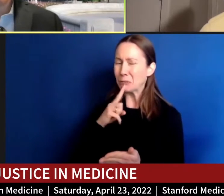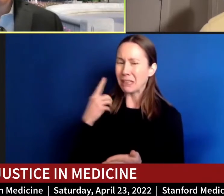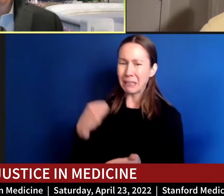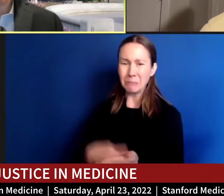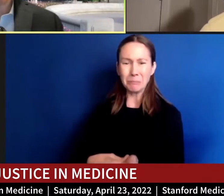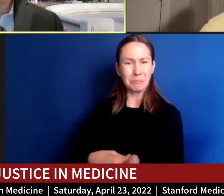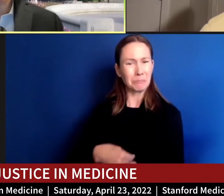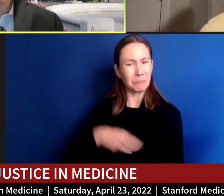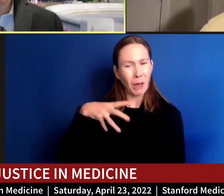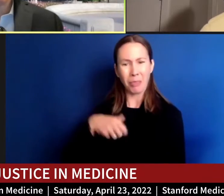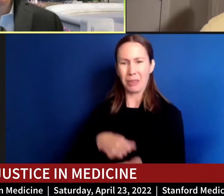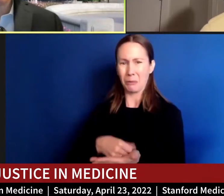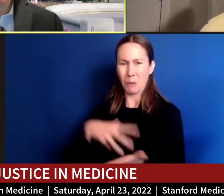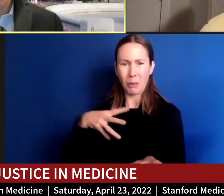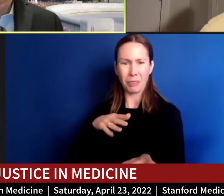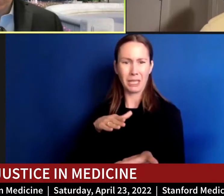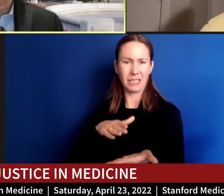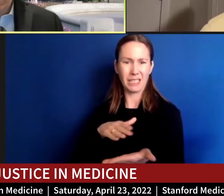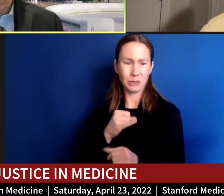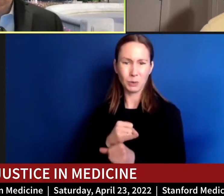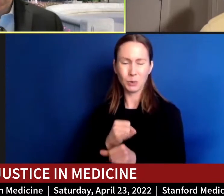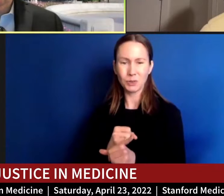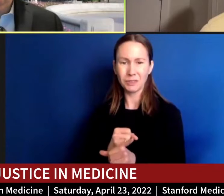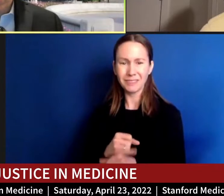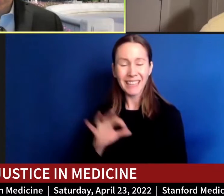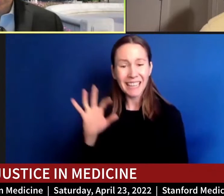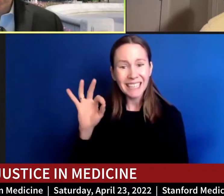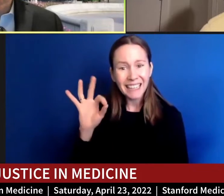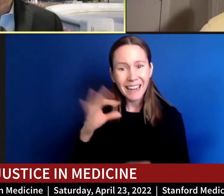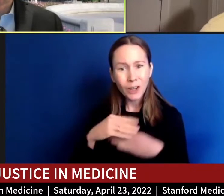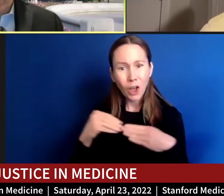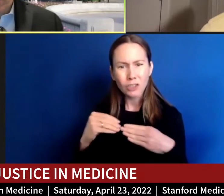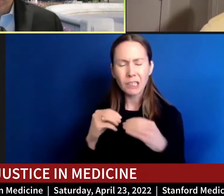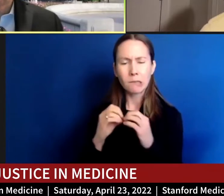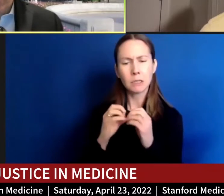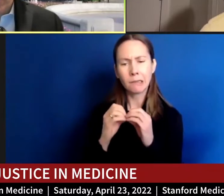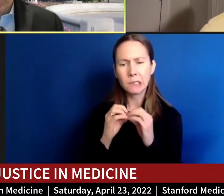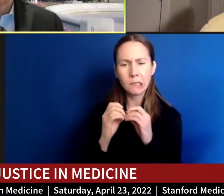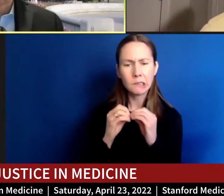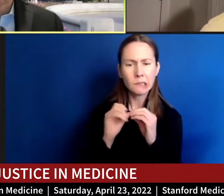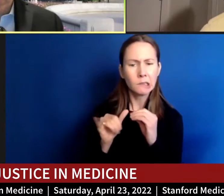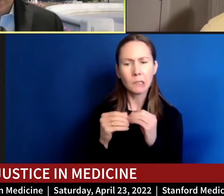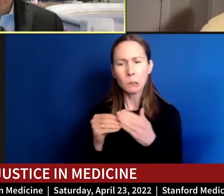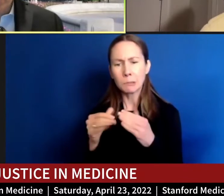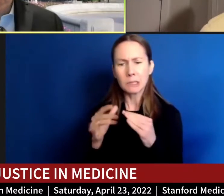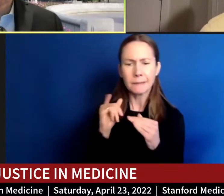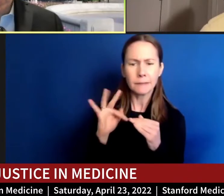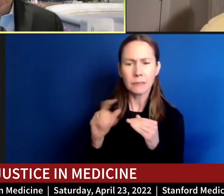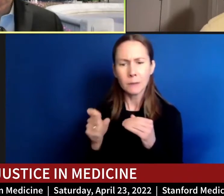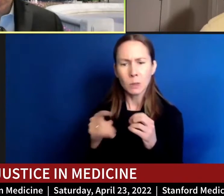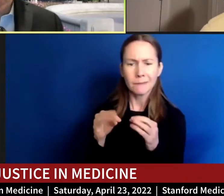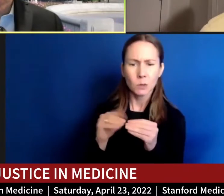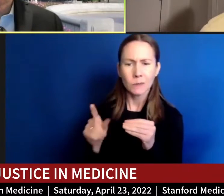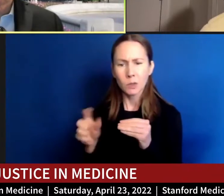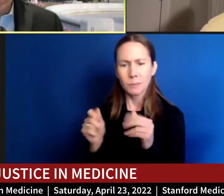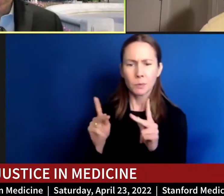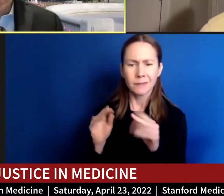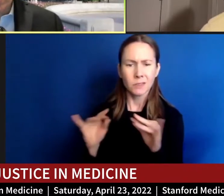quibbling over $99. There’s a really great comment that is applicable to this part of our discussion.